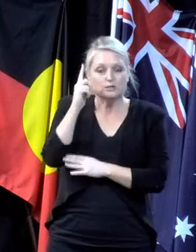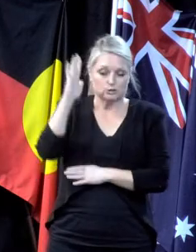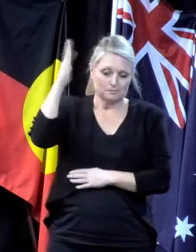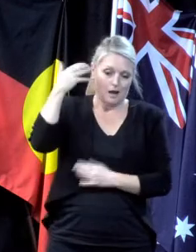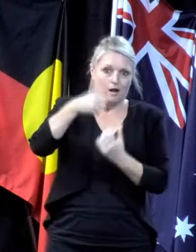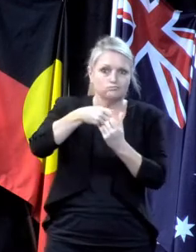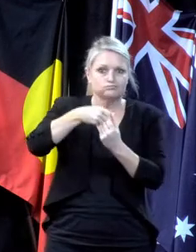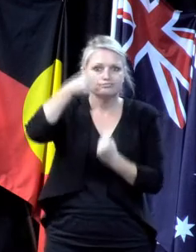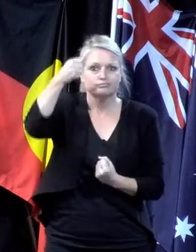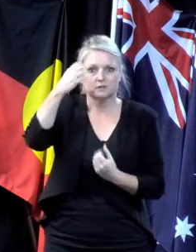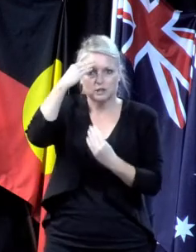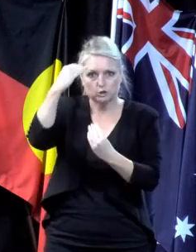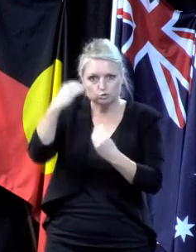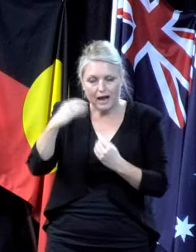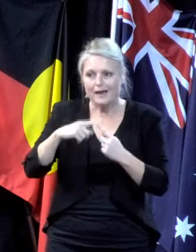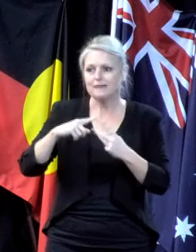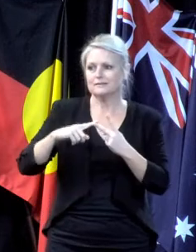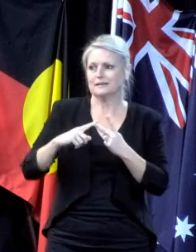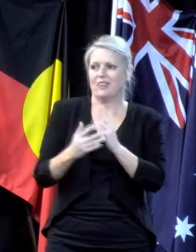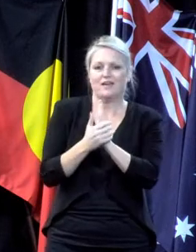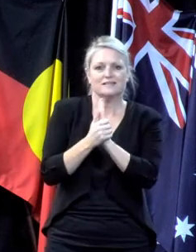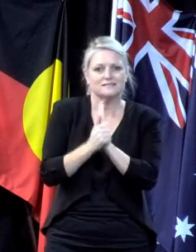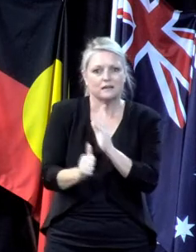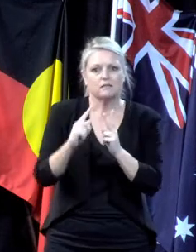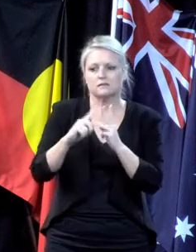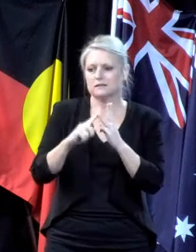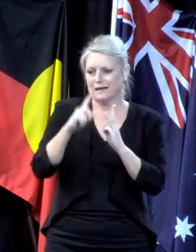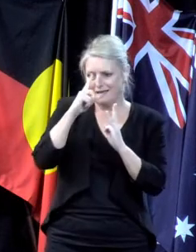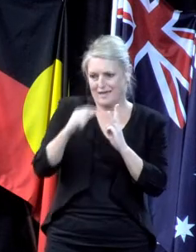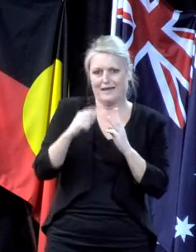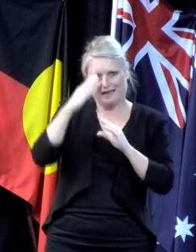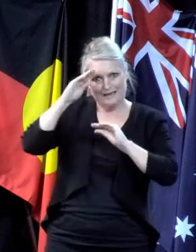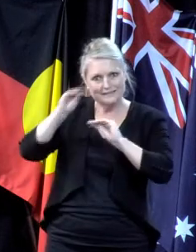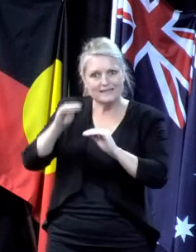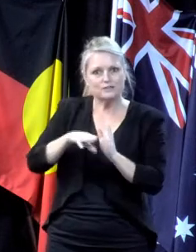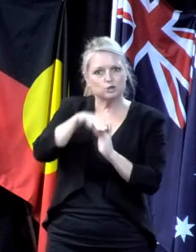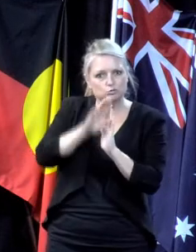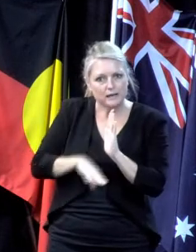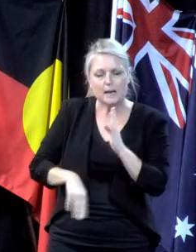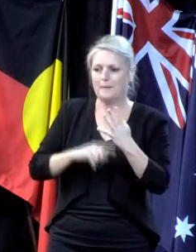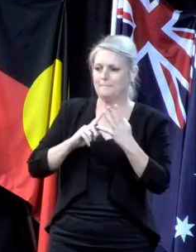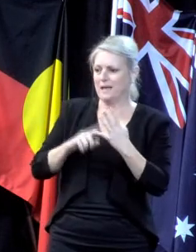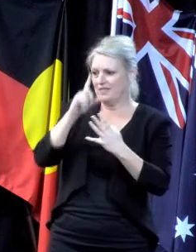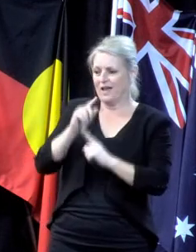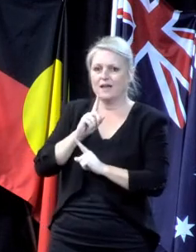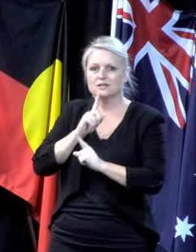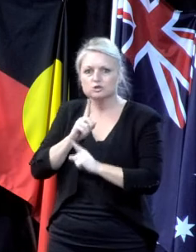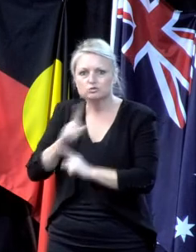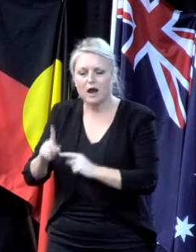practice. They can deliver the curriculum. They can provide instruction in the curriculum. They can assess the curriculum. They report on the curriculum.